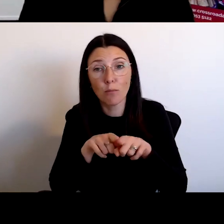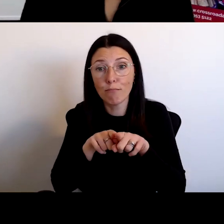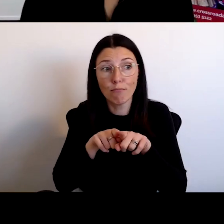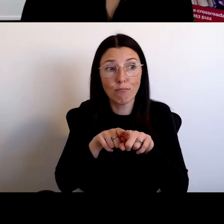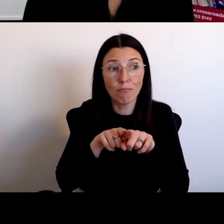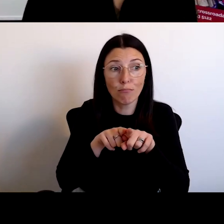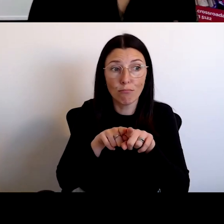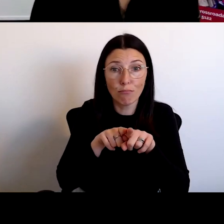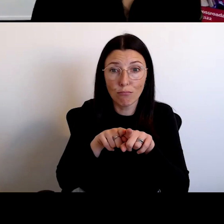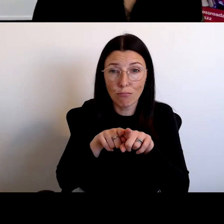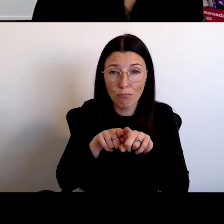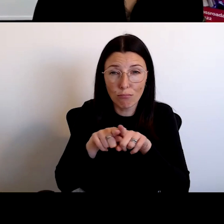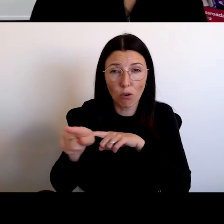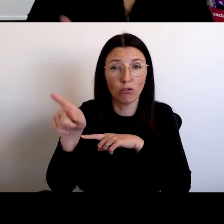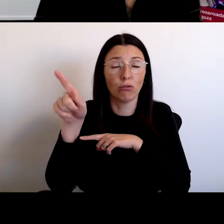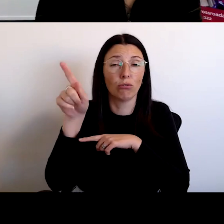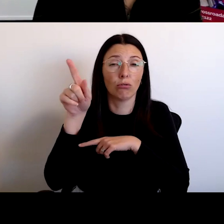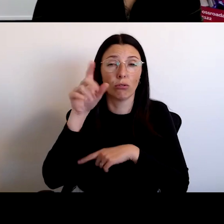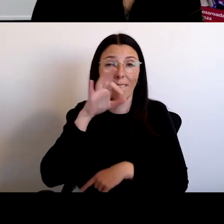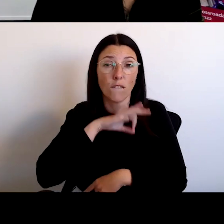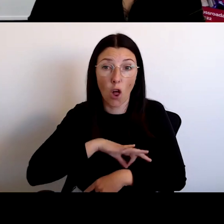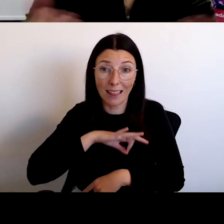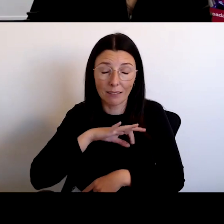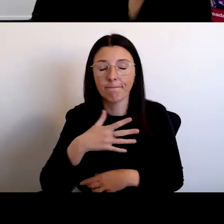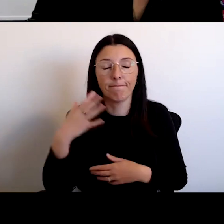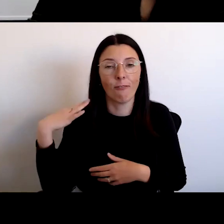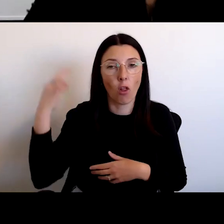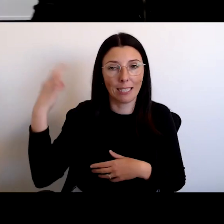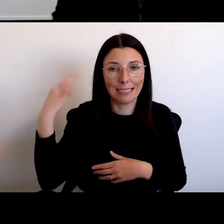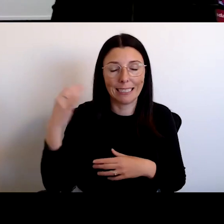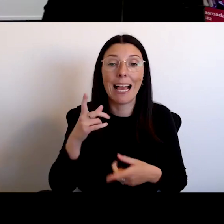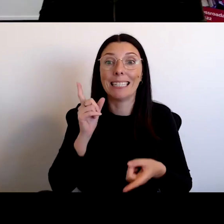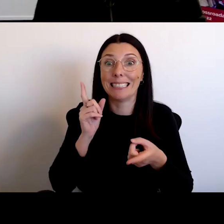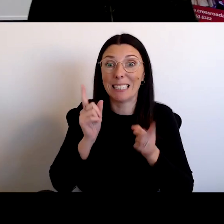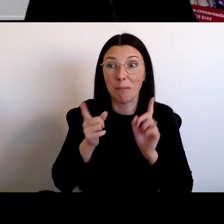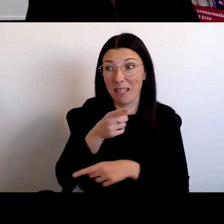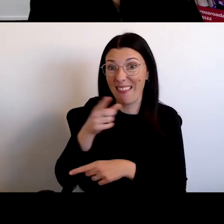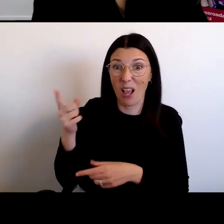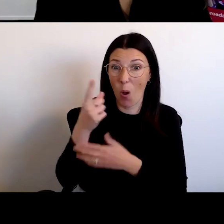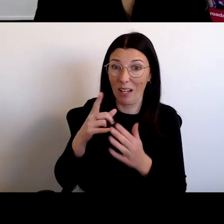and sometimes they just need you to actually to tell them what you need them to do.